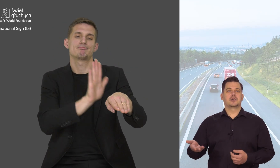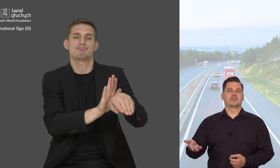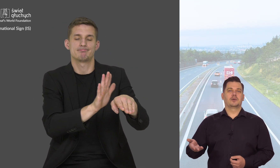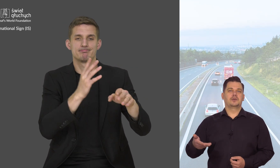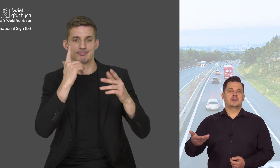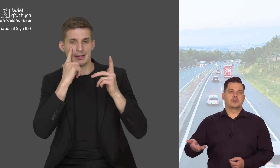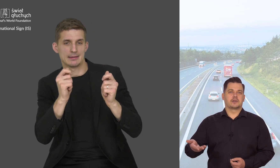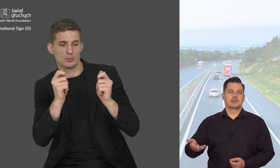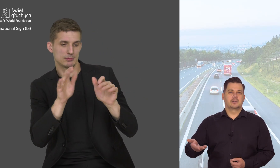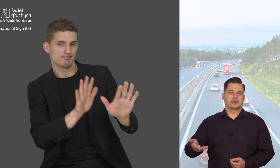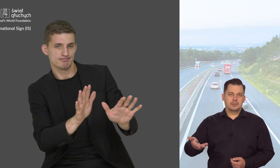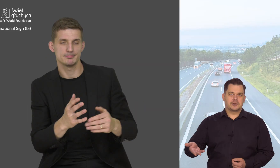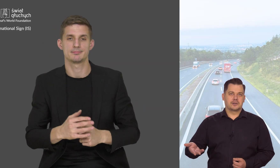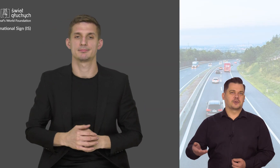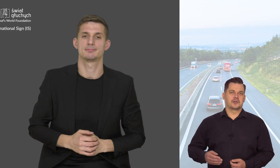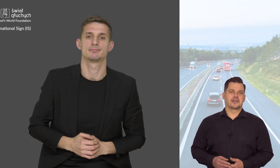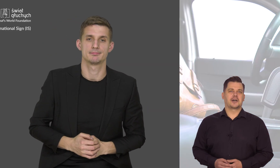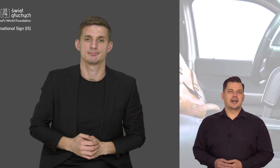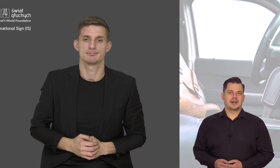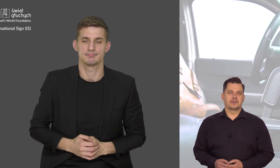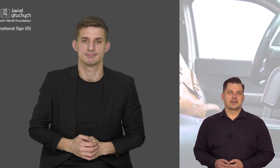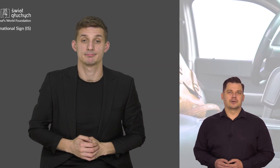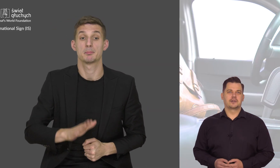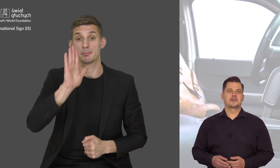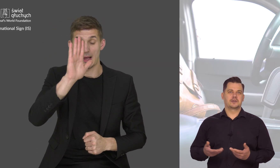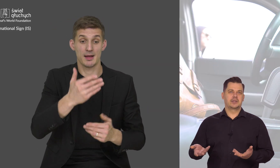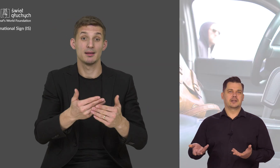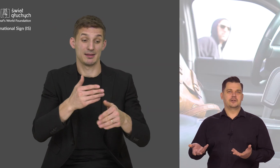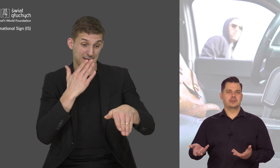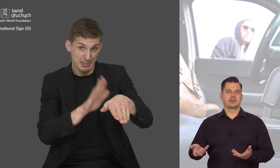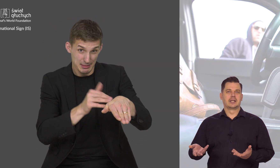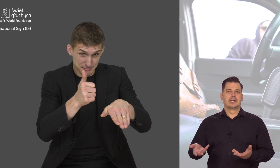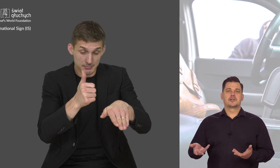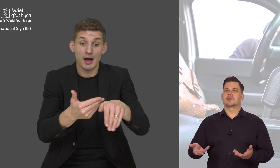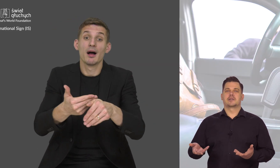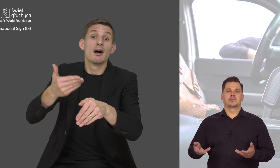they wouldn't hear the car alarm or the sound of a window shattering.